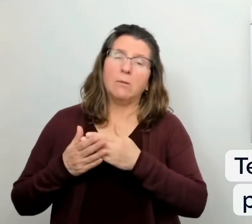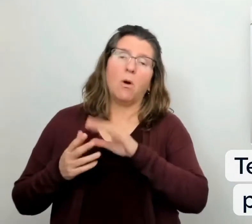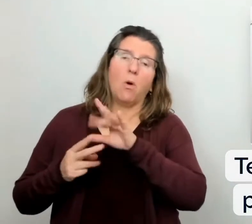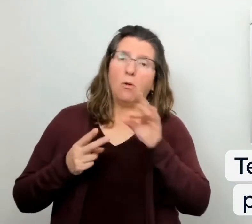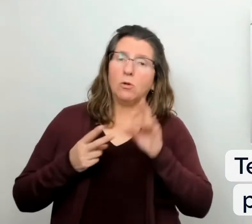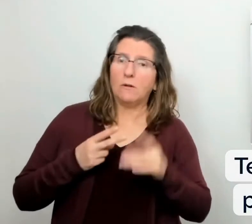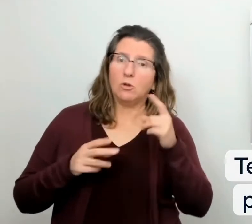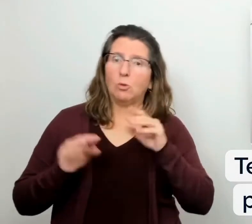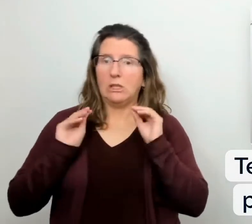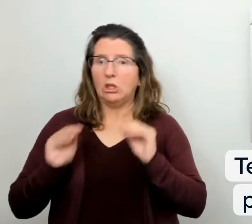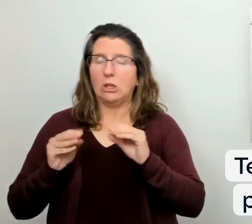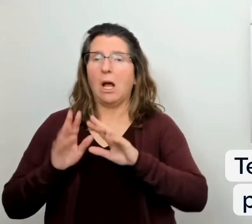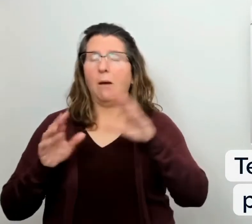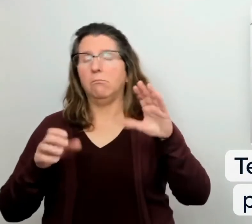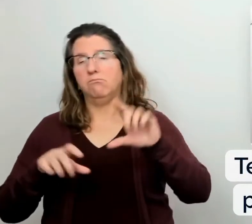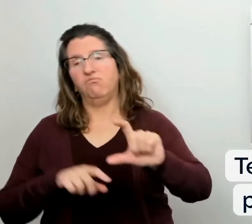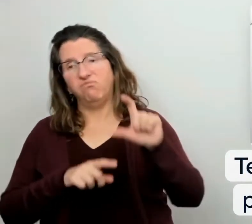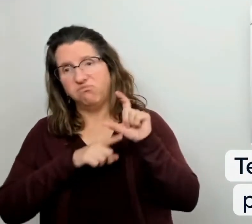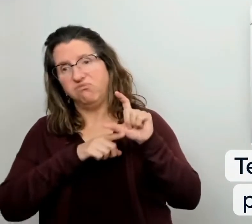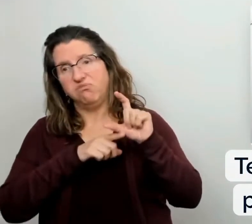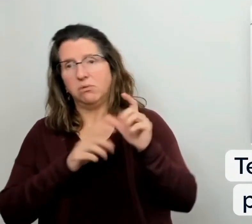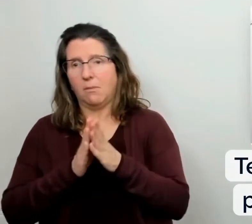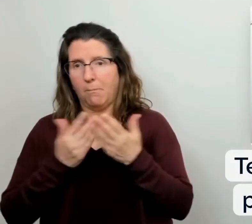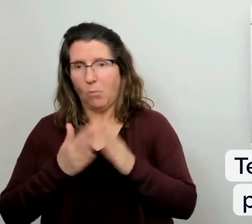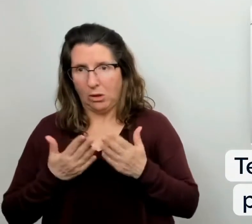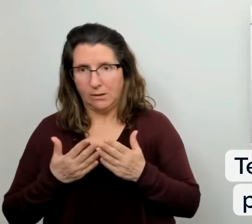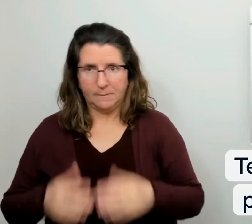So consider this option in lieu of teaching a text heavy book.